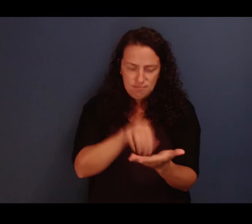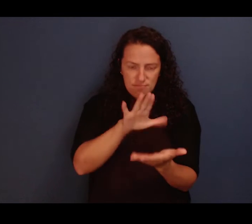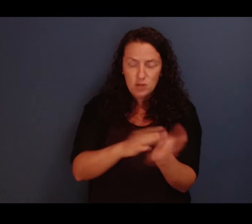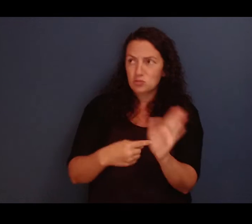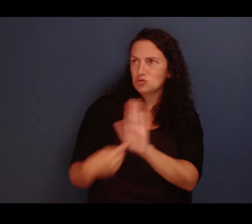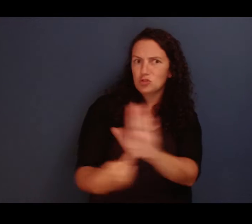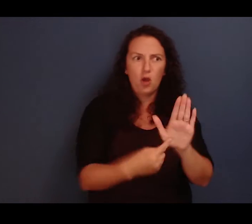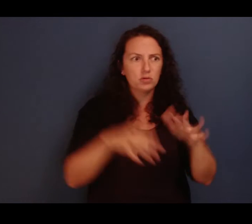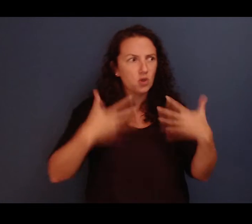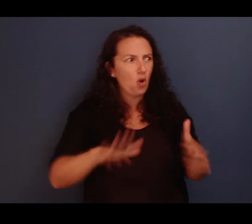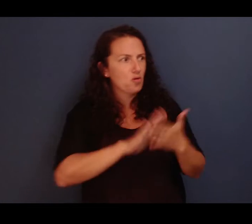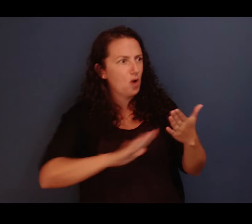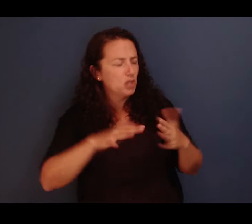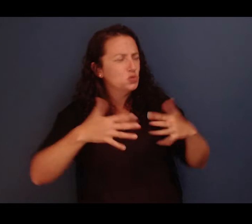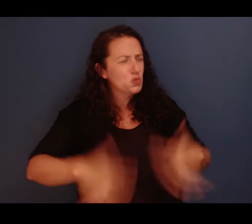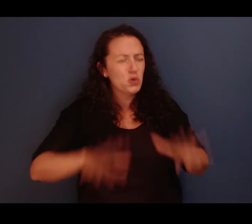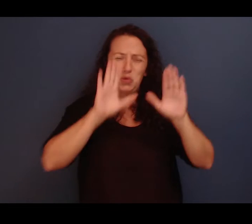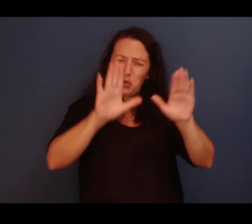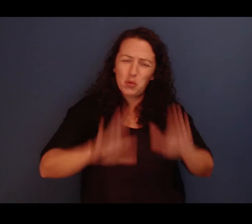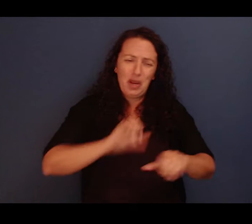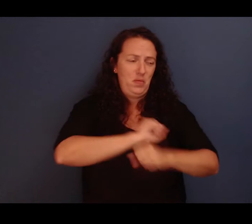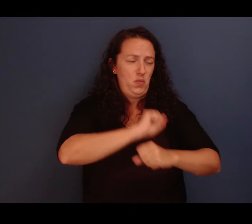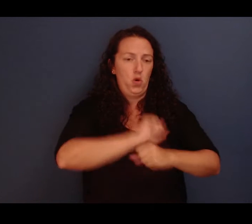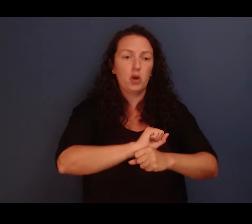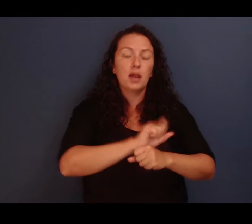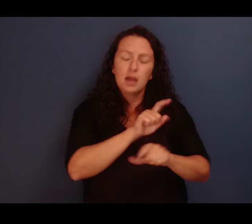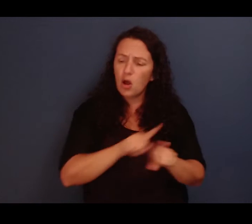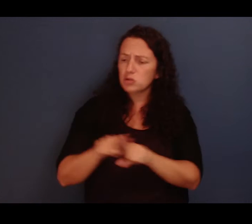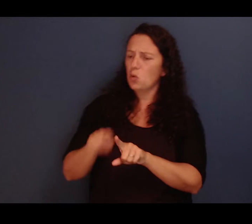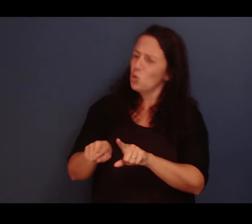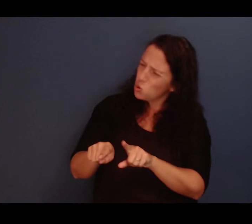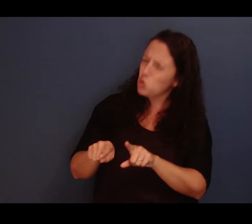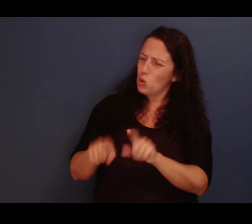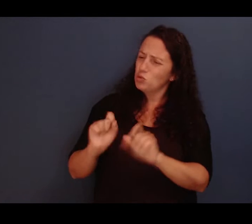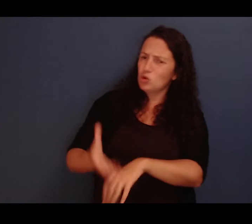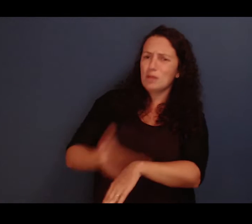work we have been doing around the college and to reflect on where we still have room for improvement and growth.